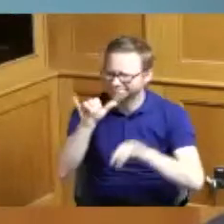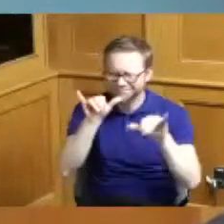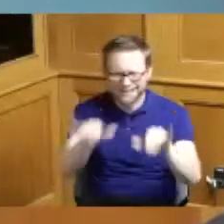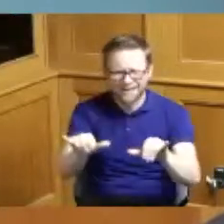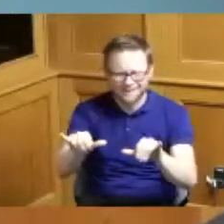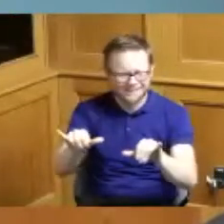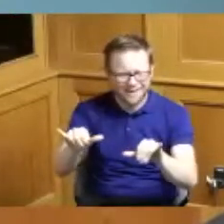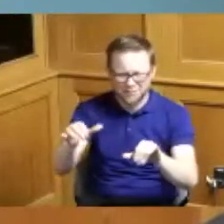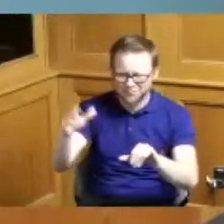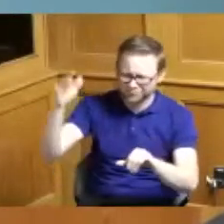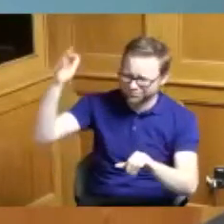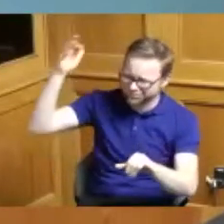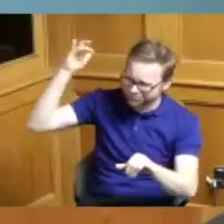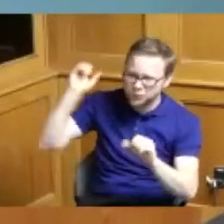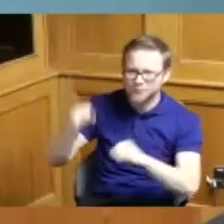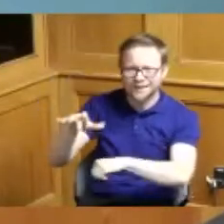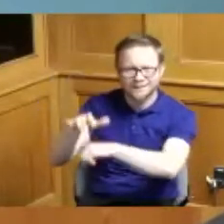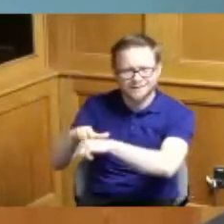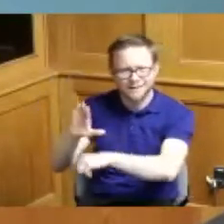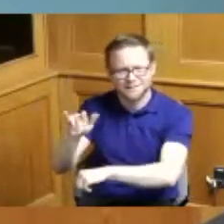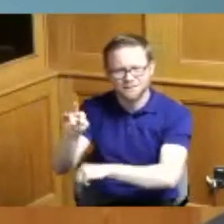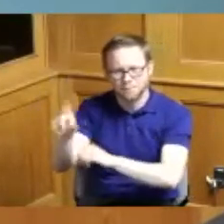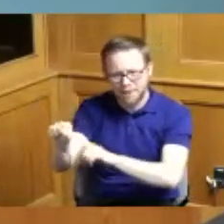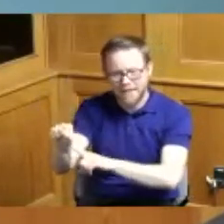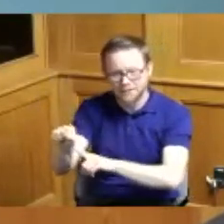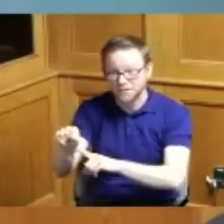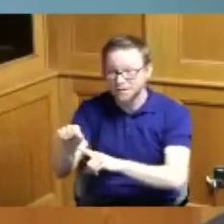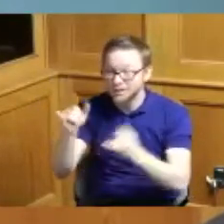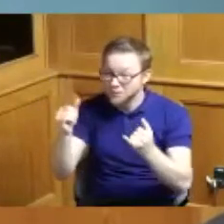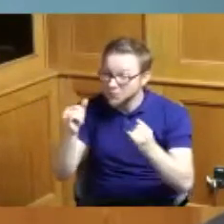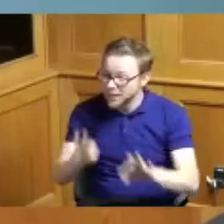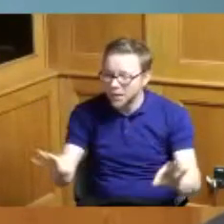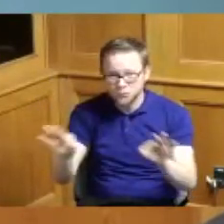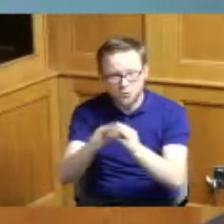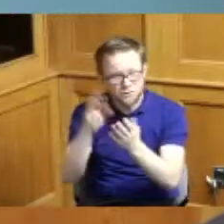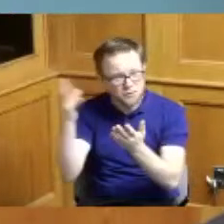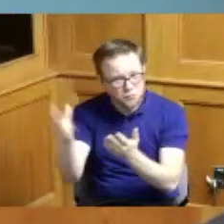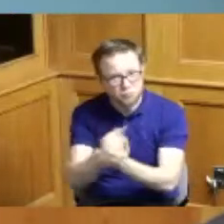the banks and see it is it worth exposing all these people to come here and then to come back